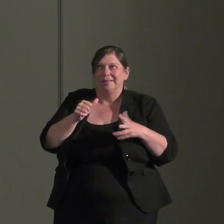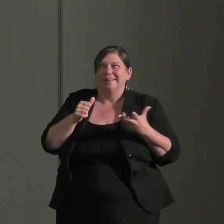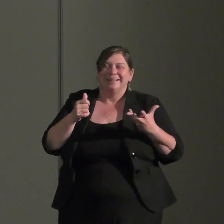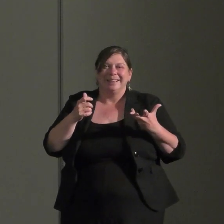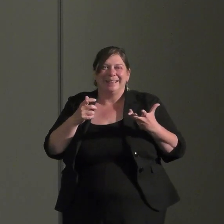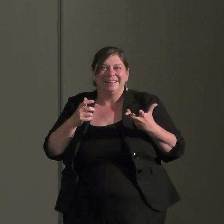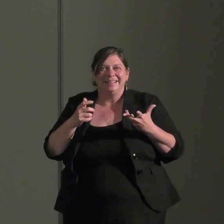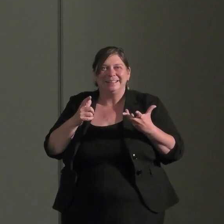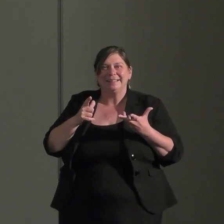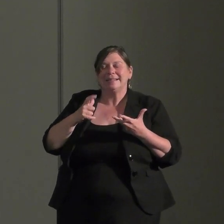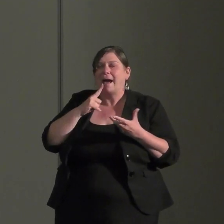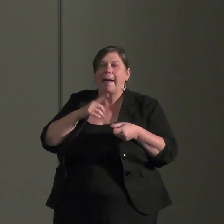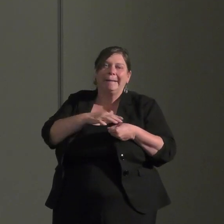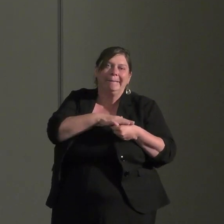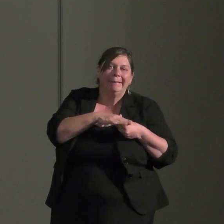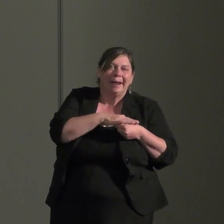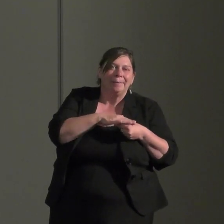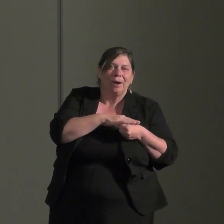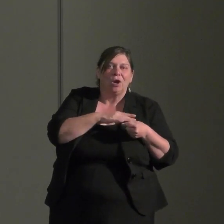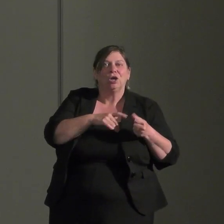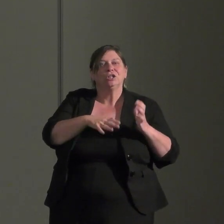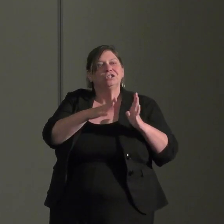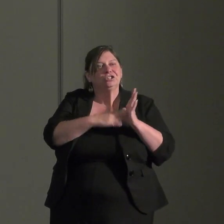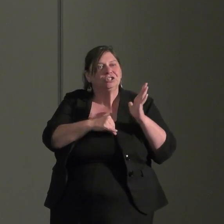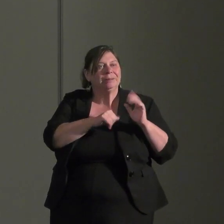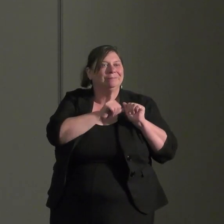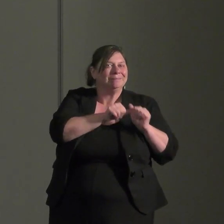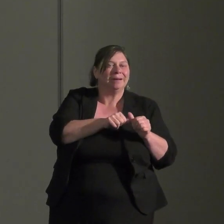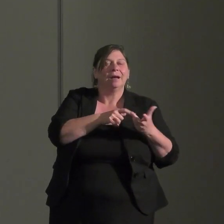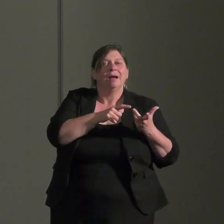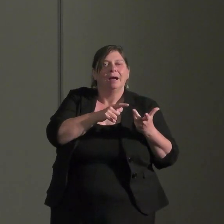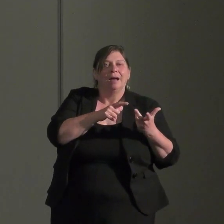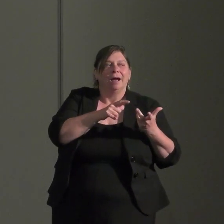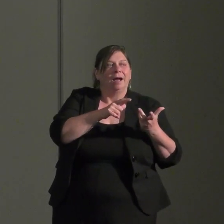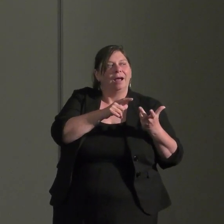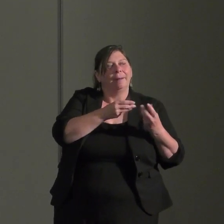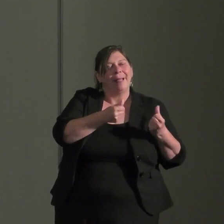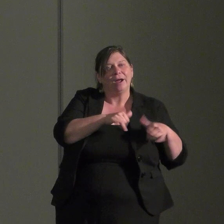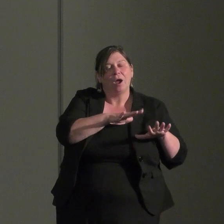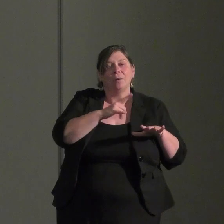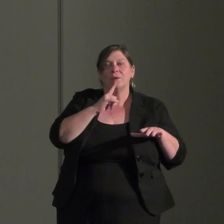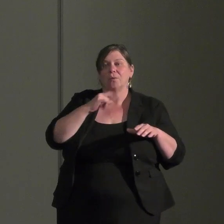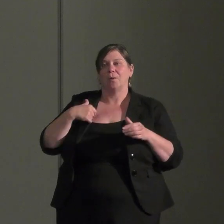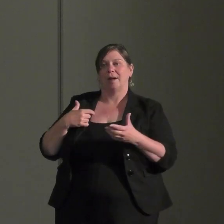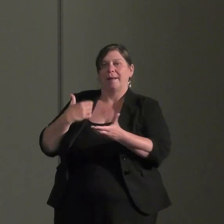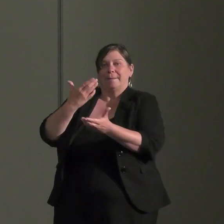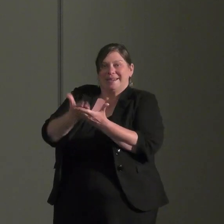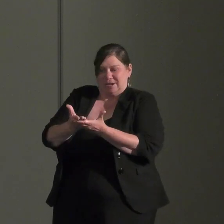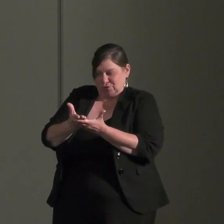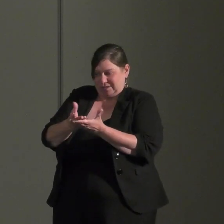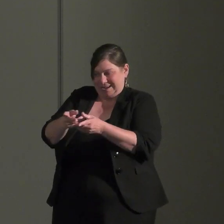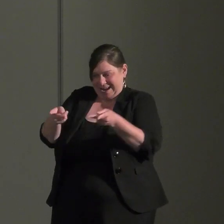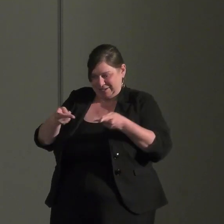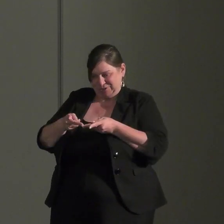neighborhood playground cheap cheerful playground but destination playground we have a lot of ways